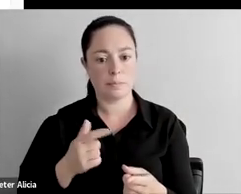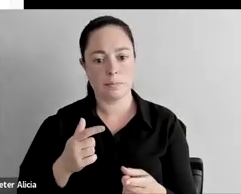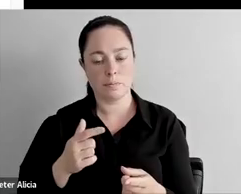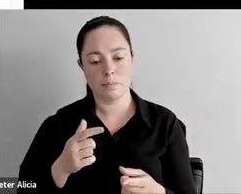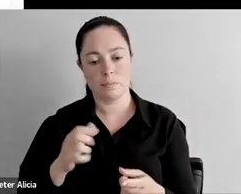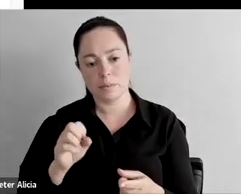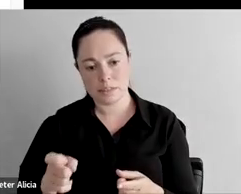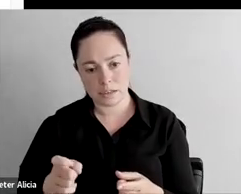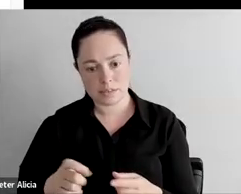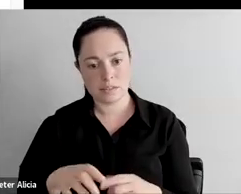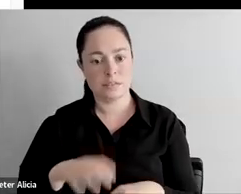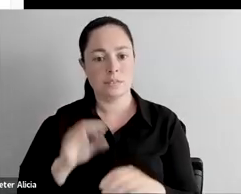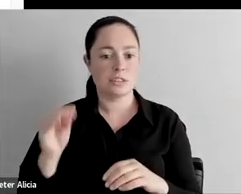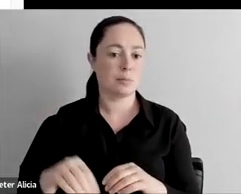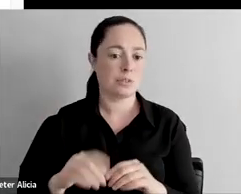and then the percentage of those populations.